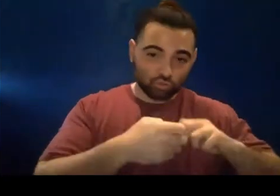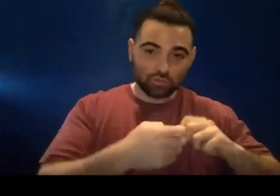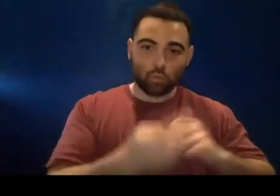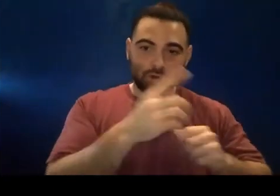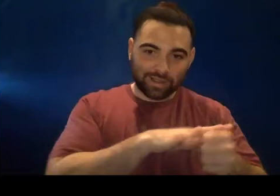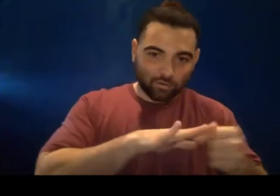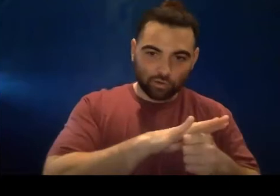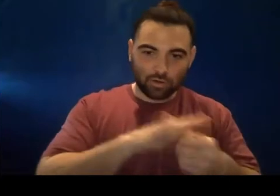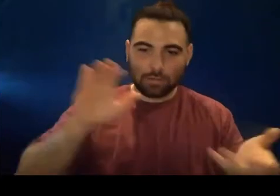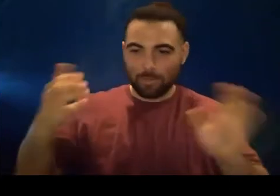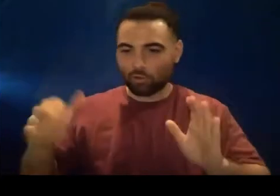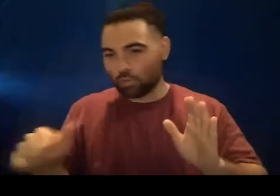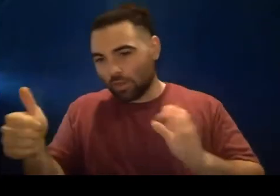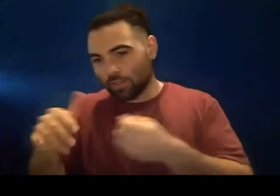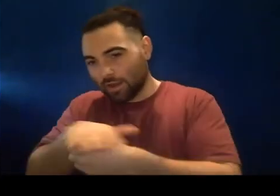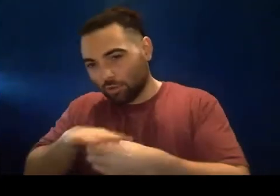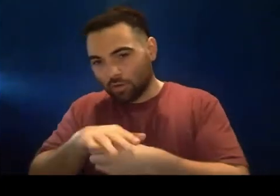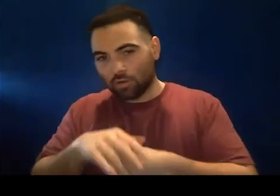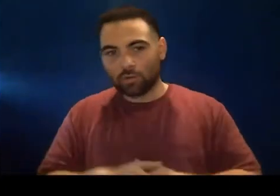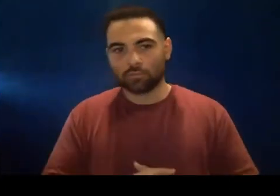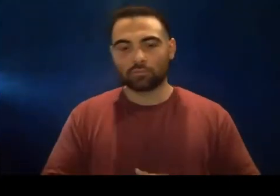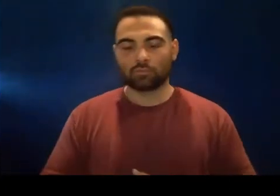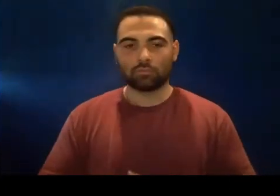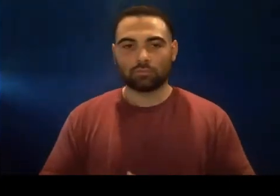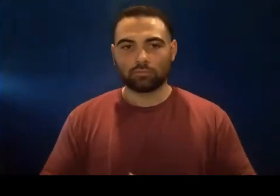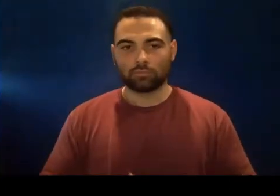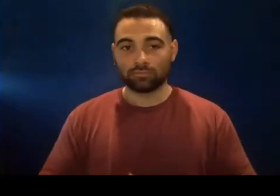And did you observe any improvements at all